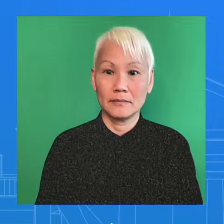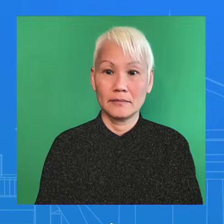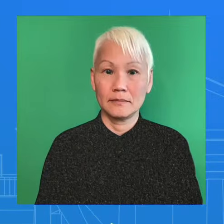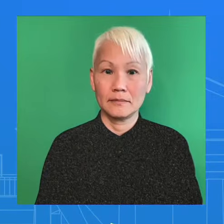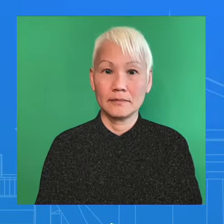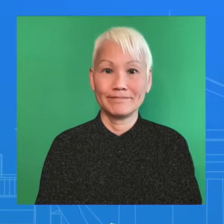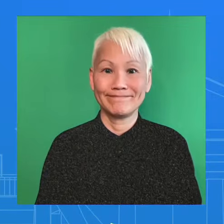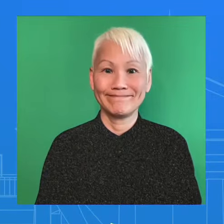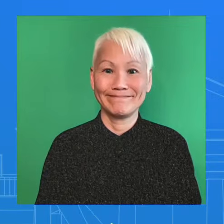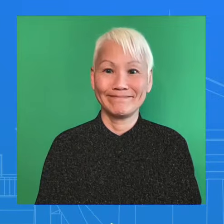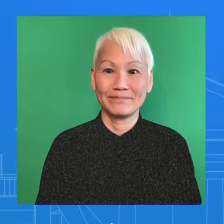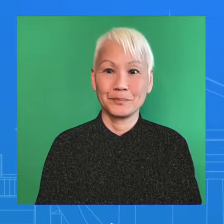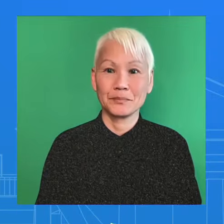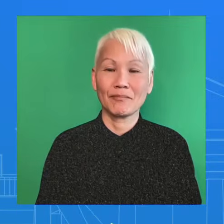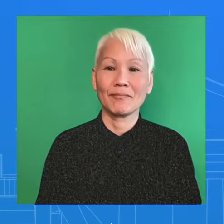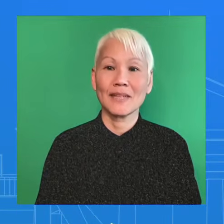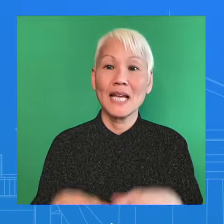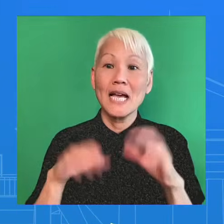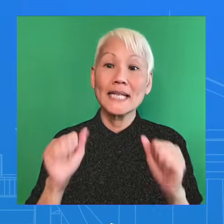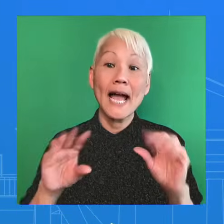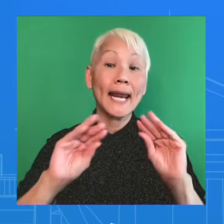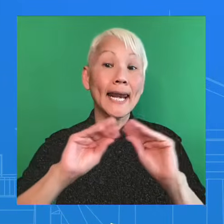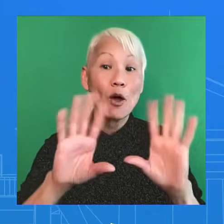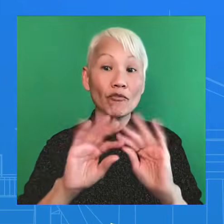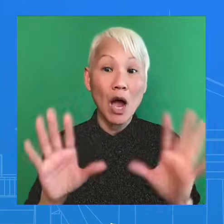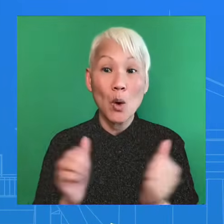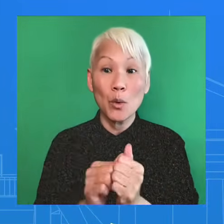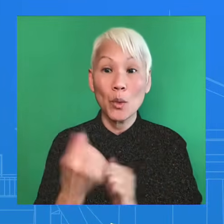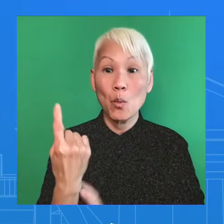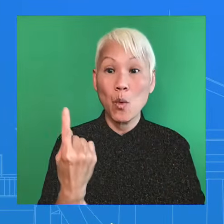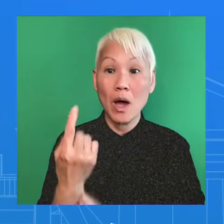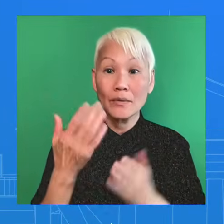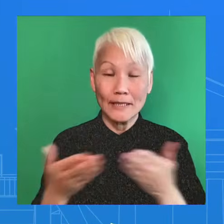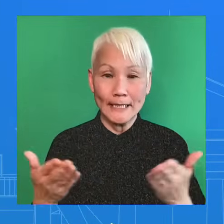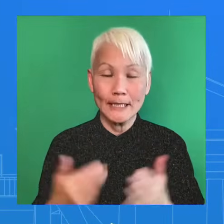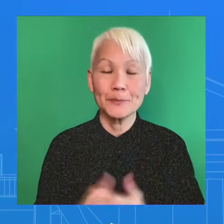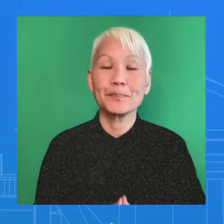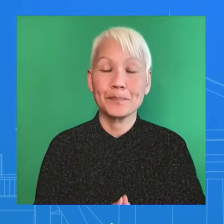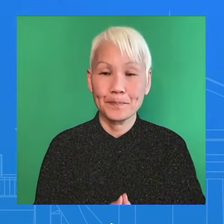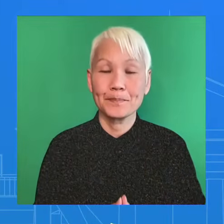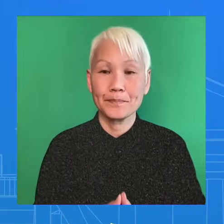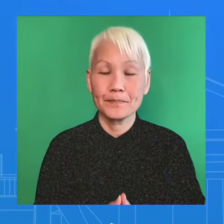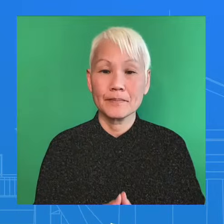When Kirby was describing, in response to Portnoy's question about the chain of events yesterday,